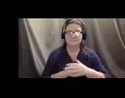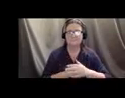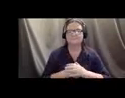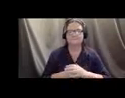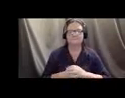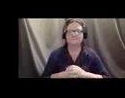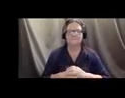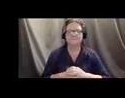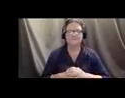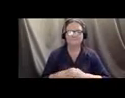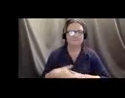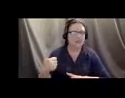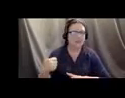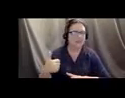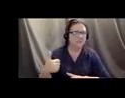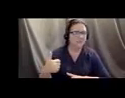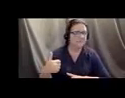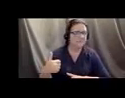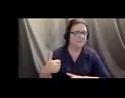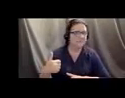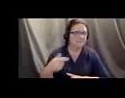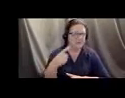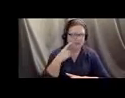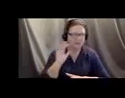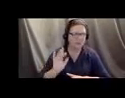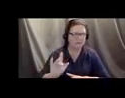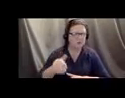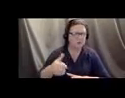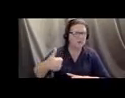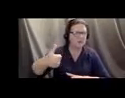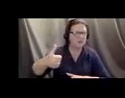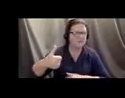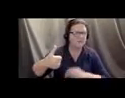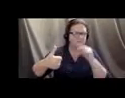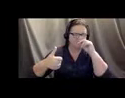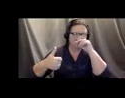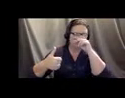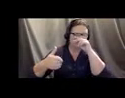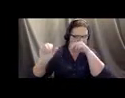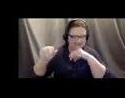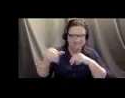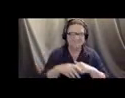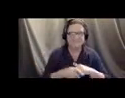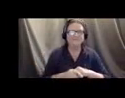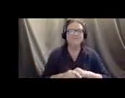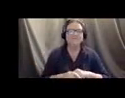You can give us a -- I think you can give us a thumbs up in the chat. Okay.